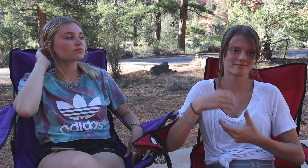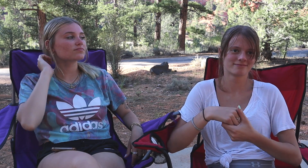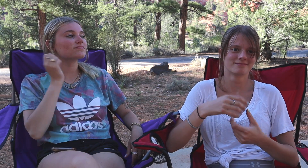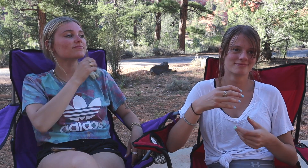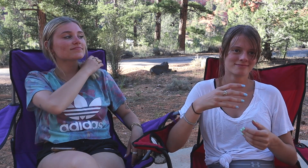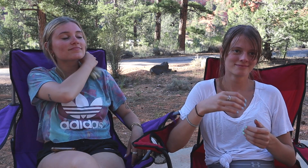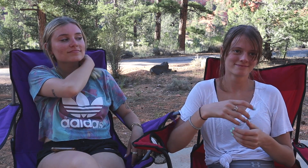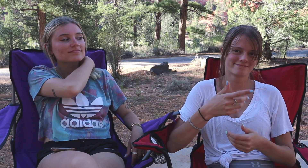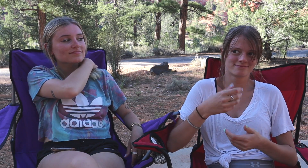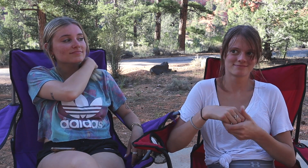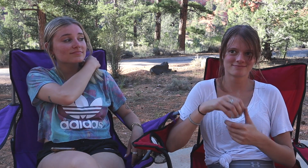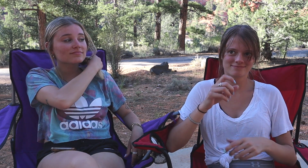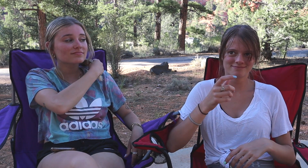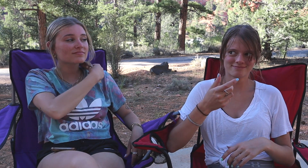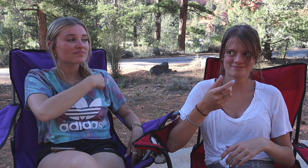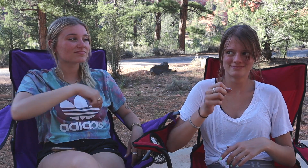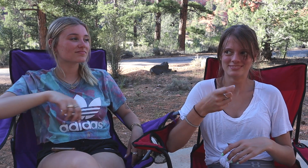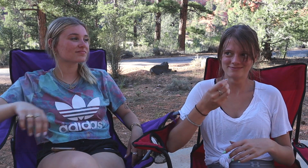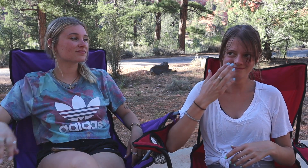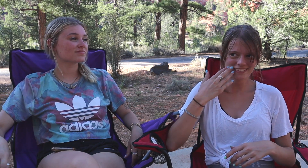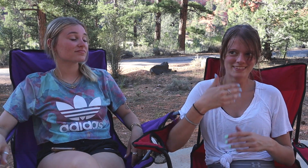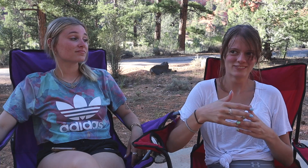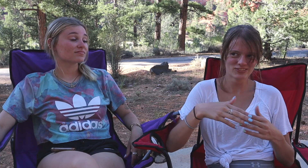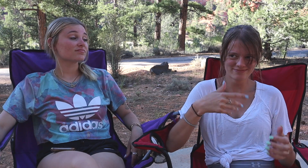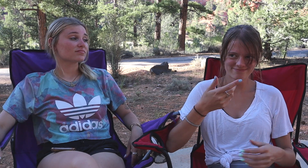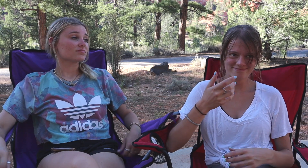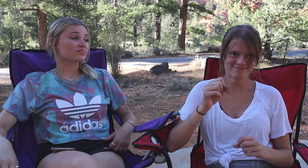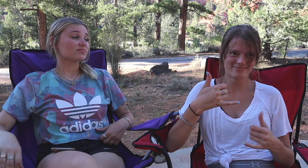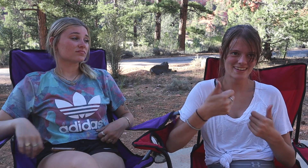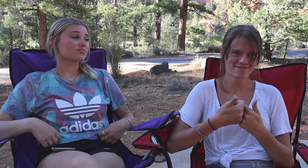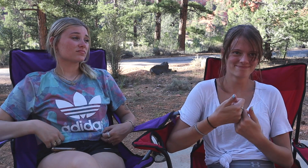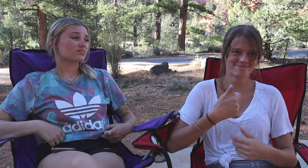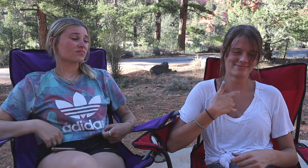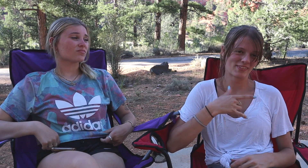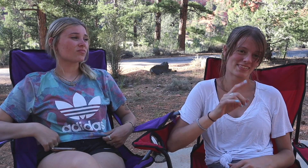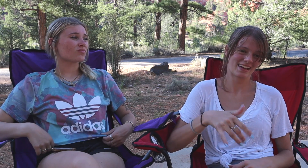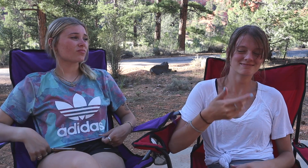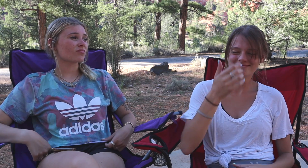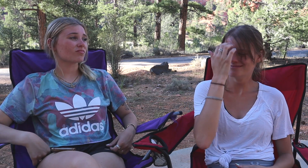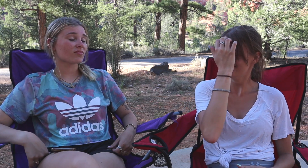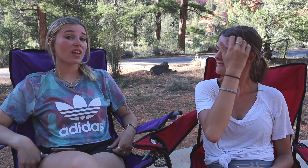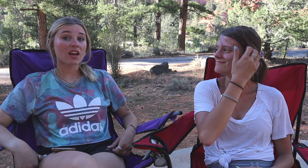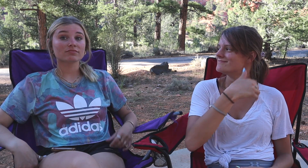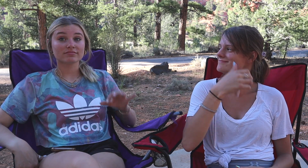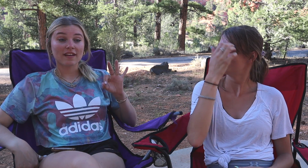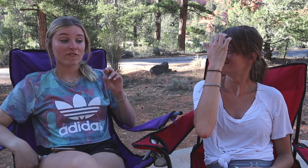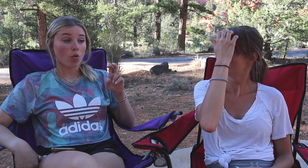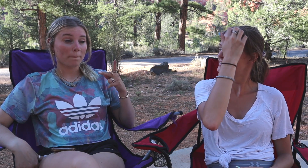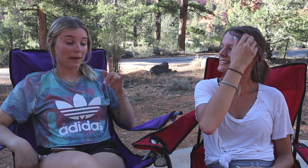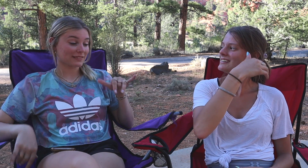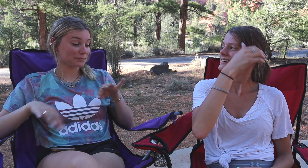we play the games in bed C: well, foreplay is a major key